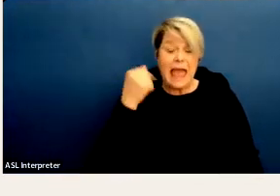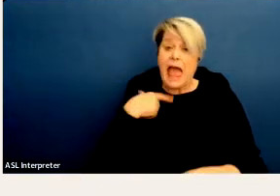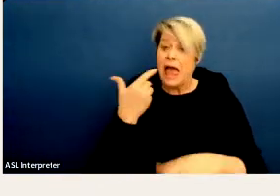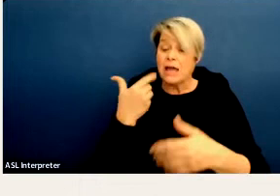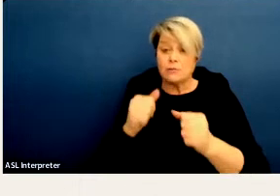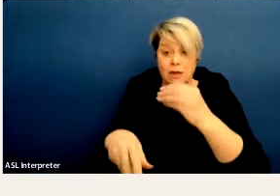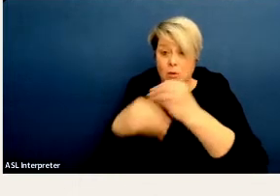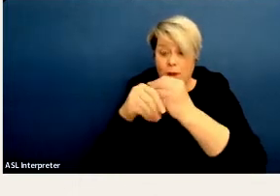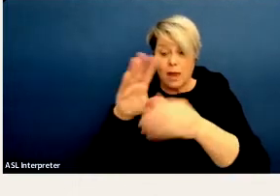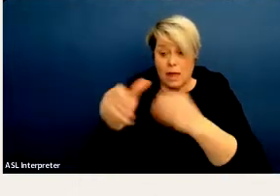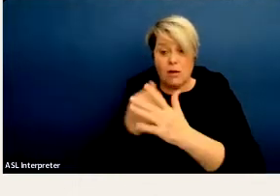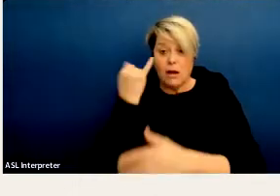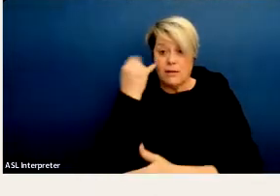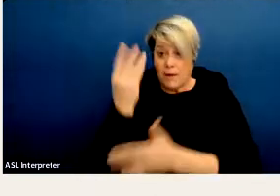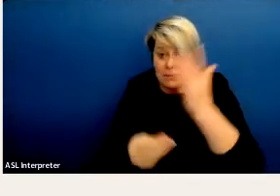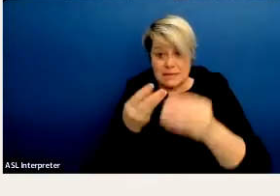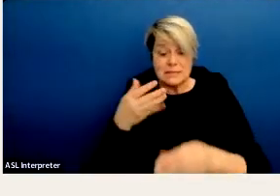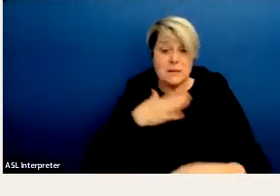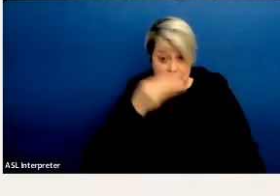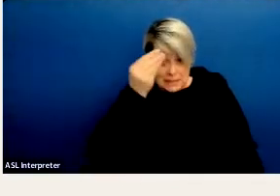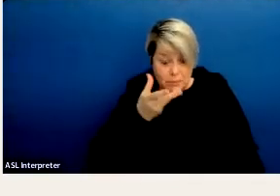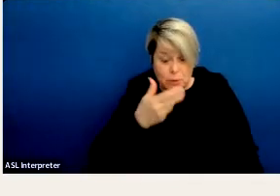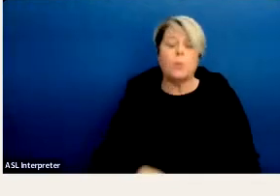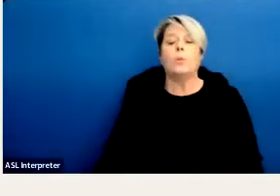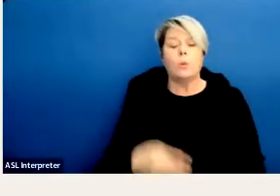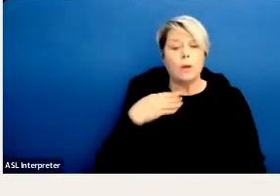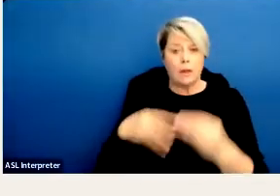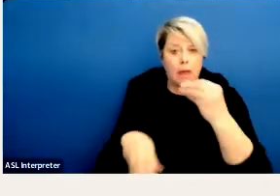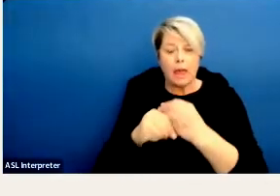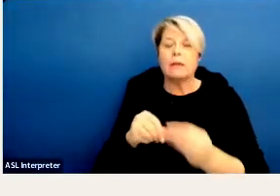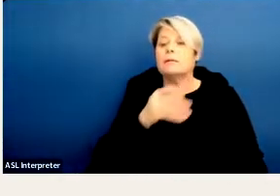USDA and federal -- I have tried to hoist them. If you see I have missed one, please put it on there,